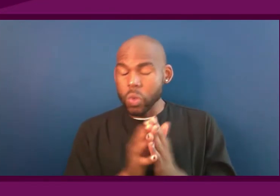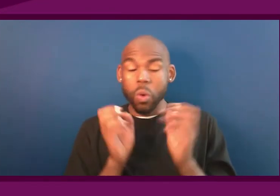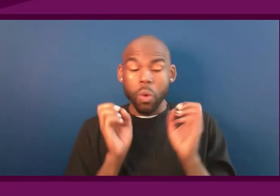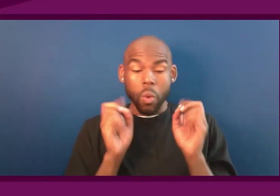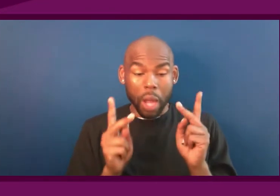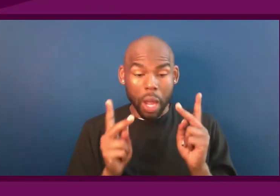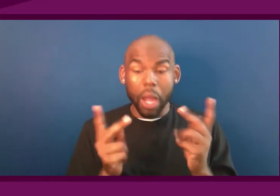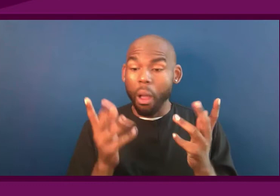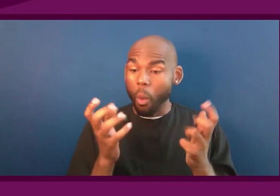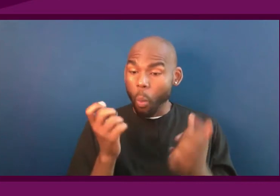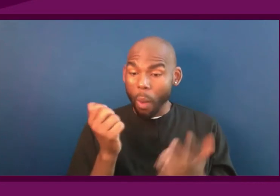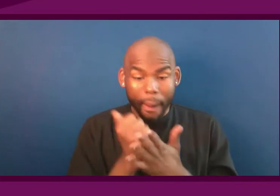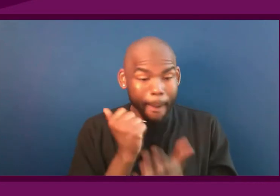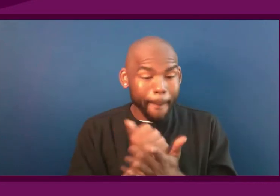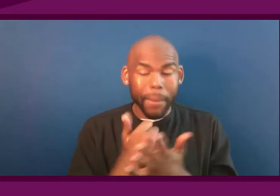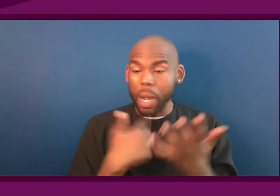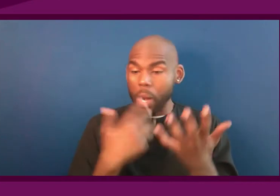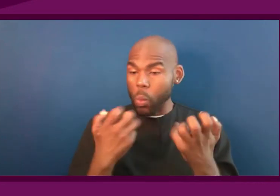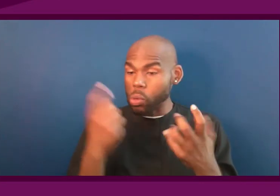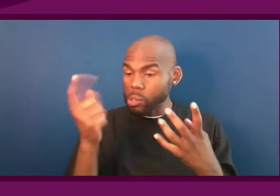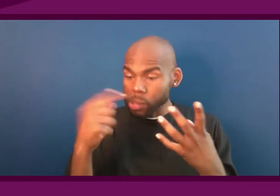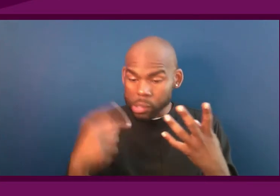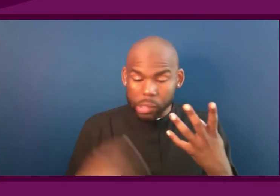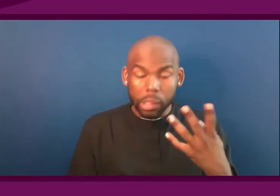can help us navigate where we're going. Ashley Inkumsah: